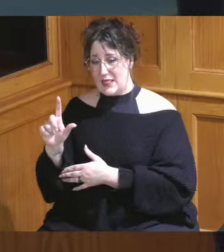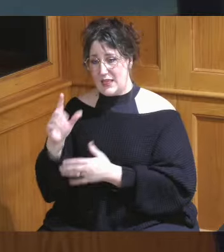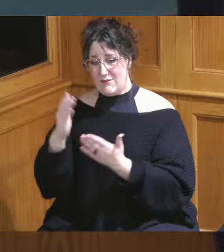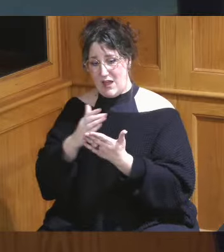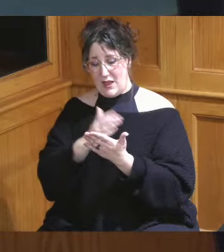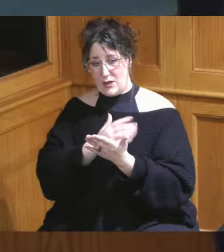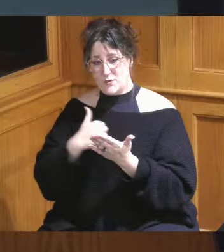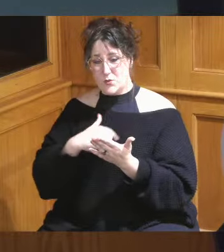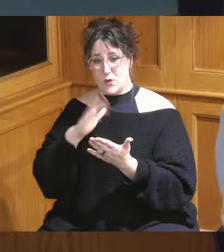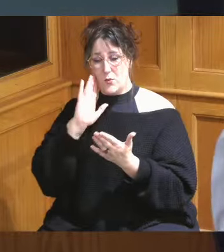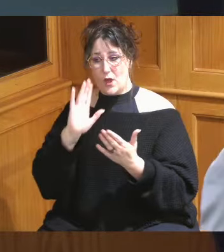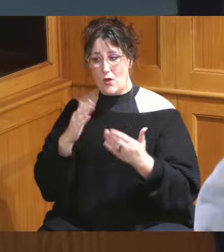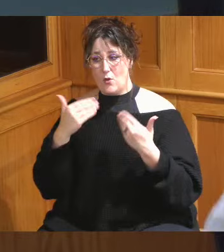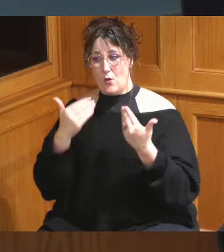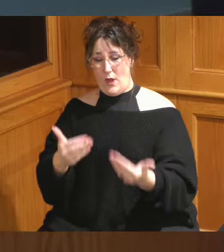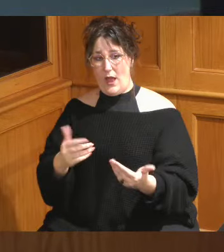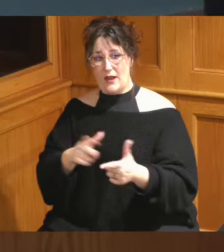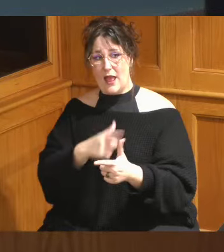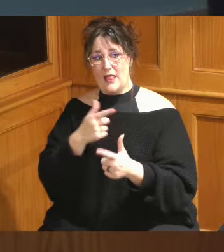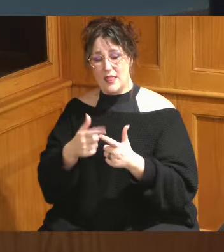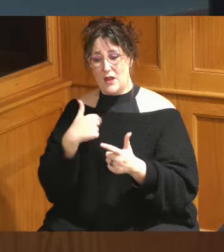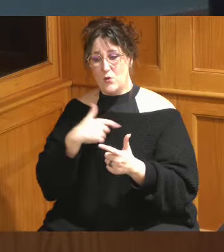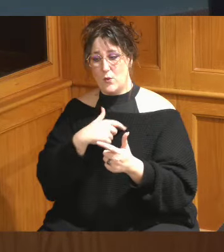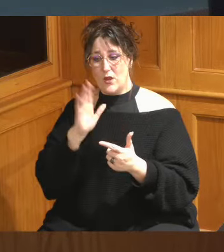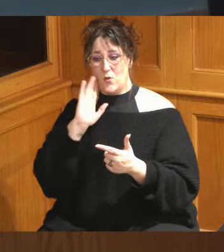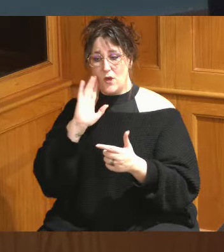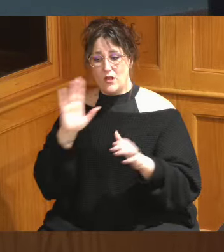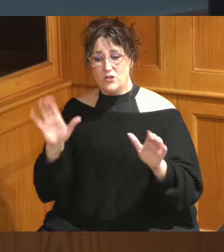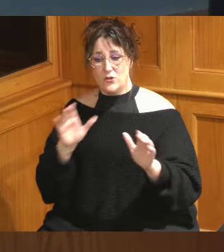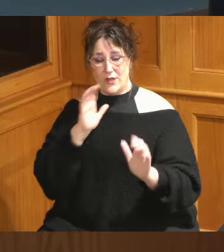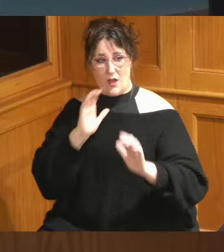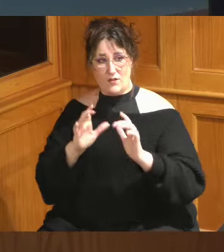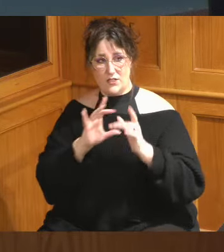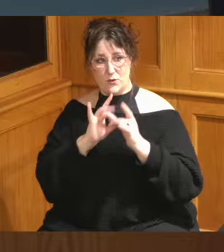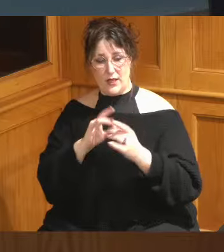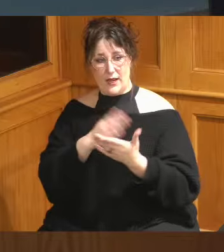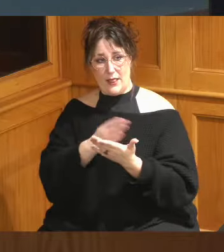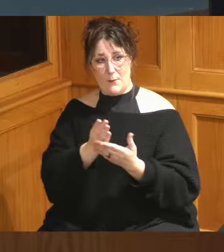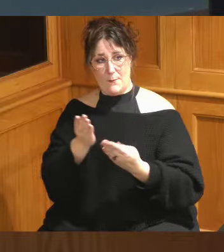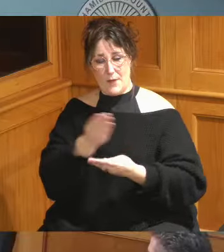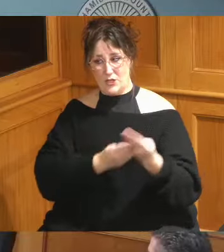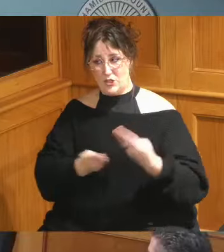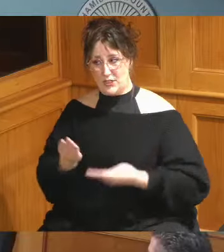those and then we will move into the conversation regarding the budget. Thanks, Commissioner. I'll